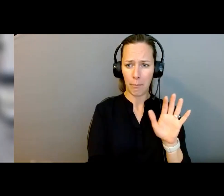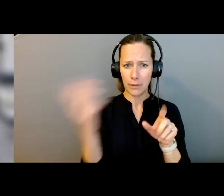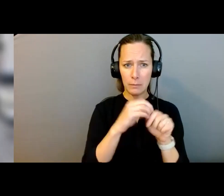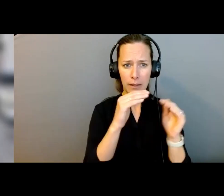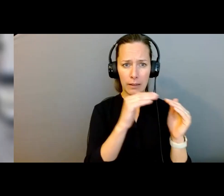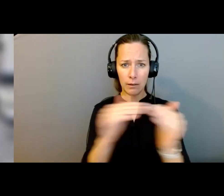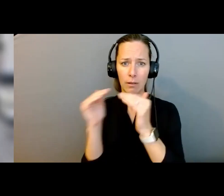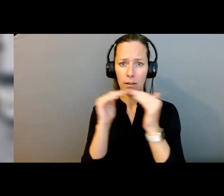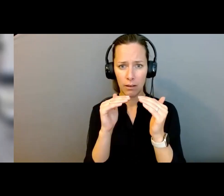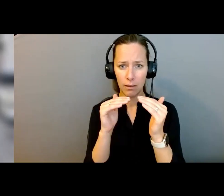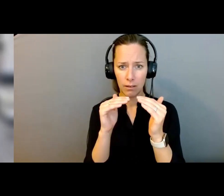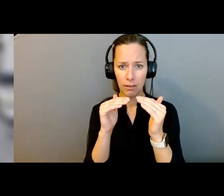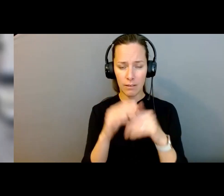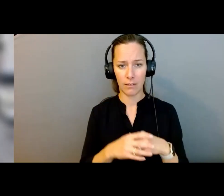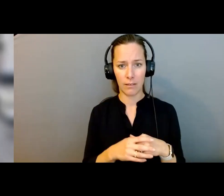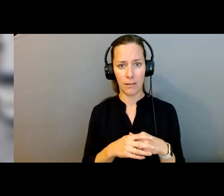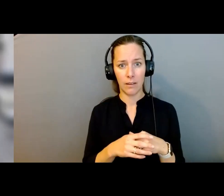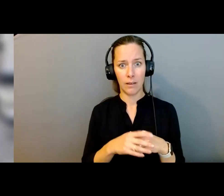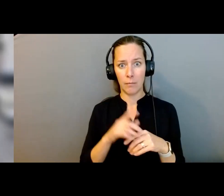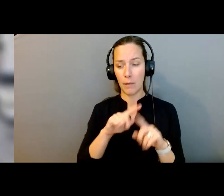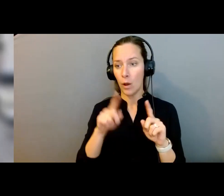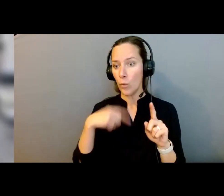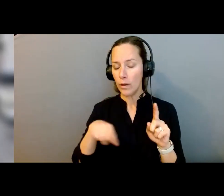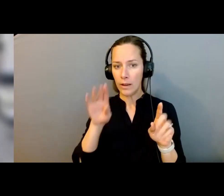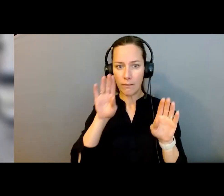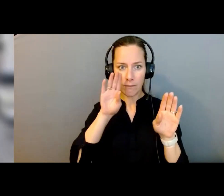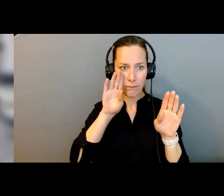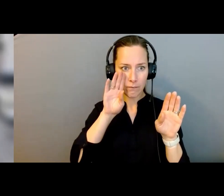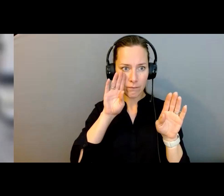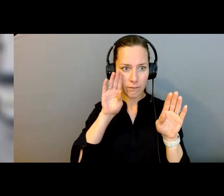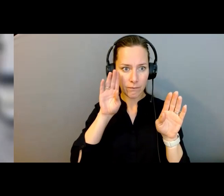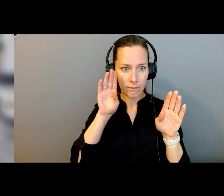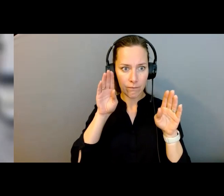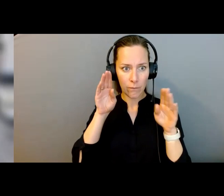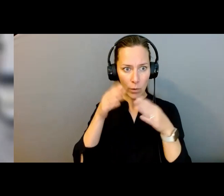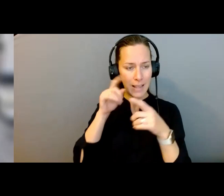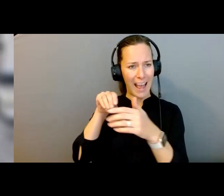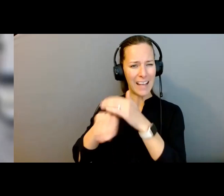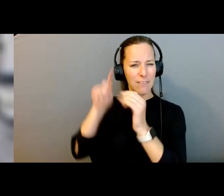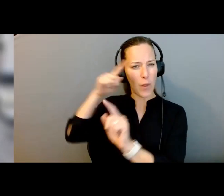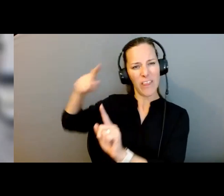But we are so focused on access being for those folks over there,